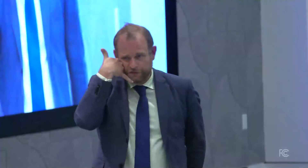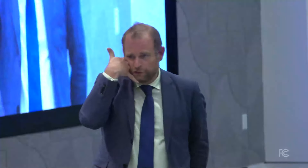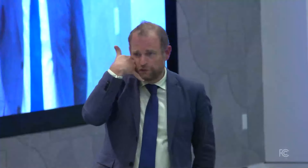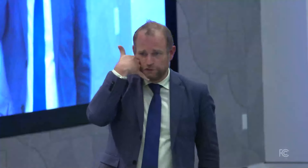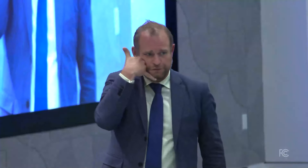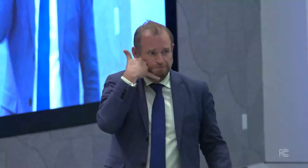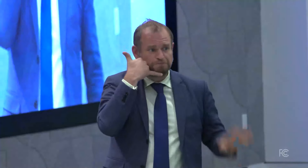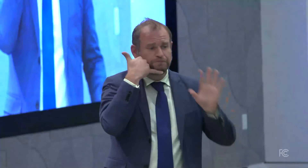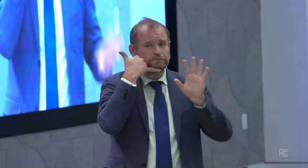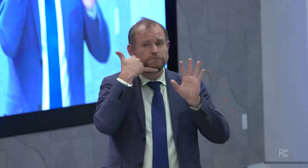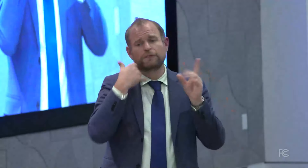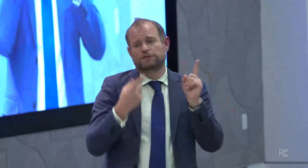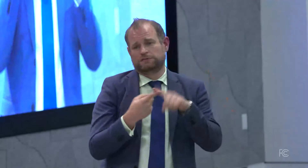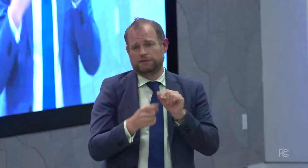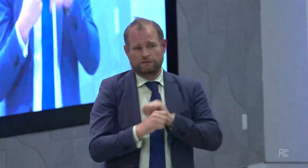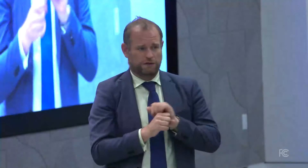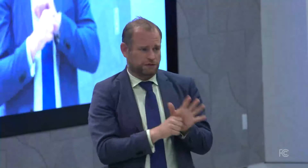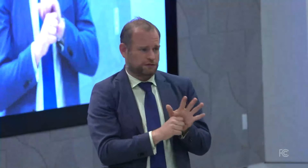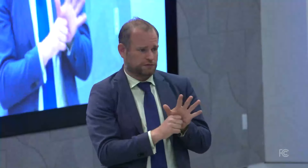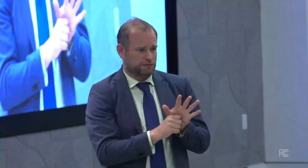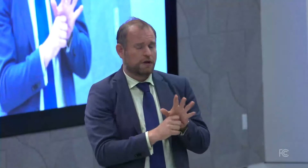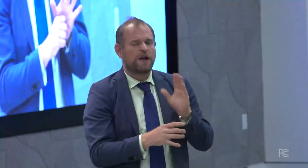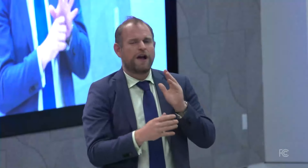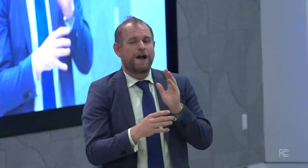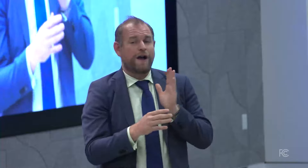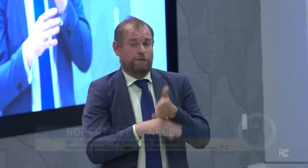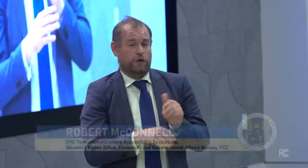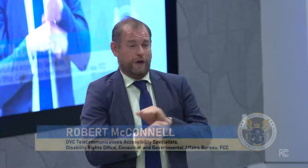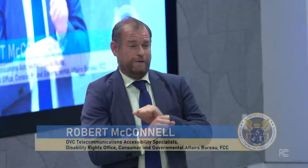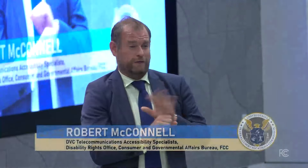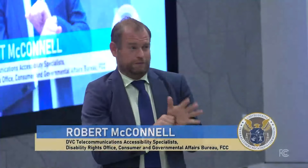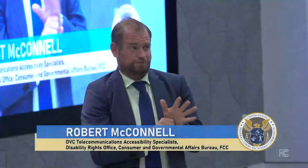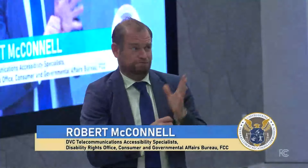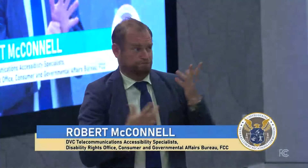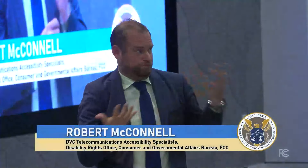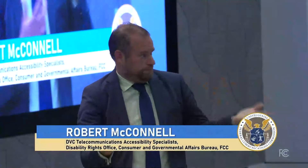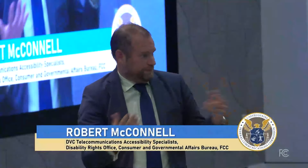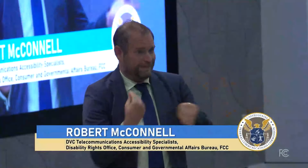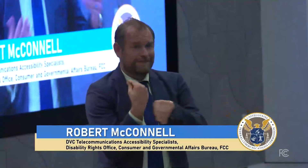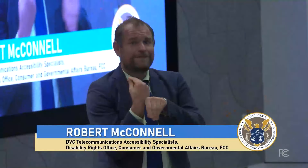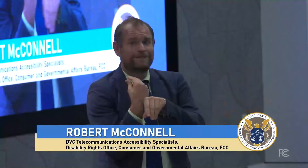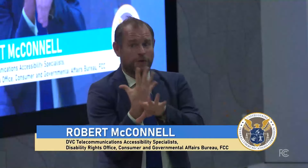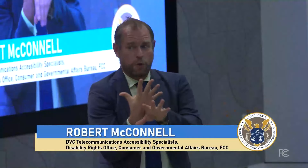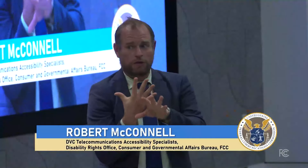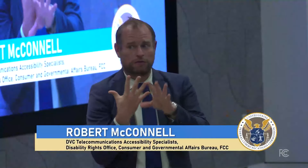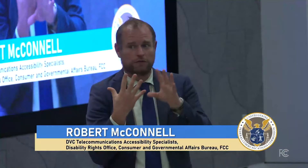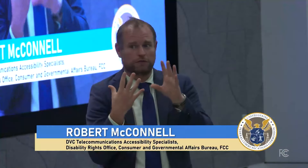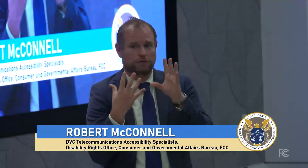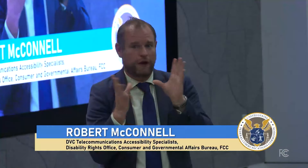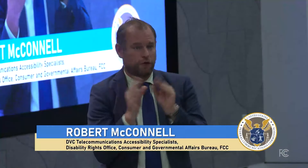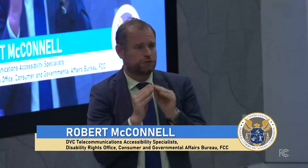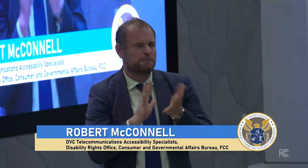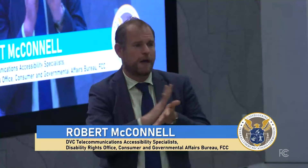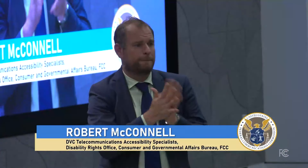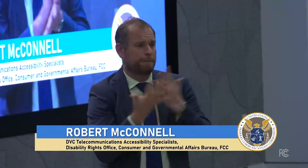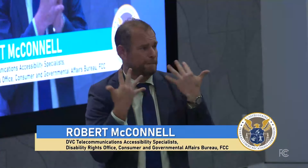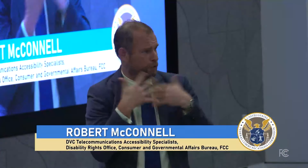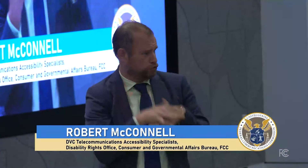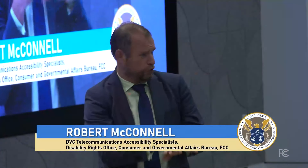AND IT WAS AN AD HOC TO BUSINESS THAT WAS BEING DONE ON A DAILY BASIS IN REGULAR OPERATIONS BECAUSE EVERYTHING WAS DONE ON AN ANALOG PHONE.